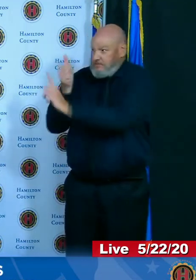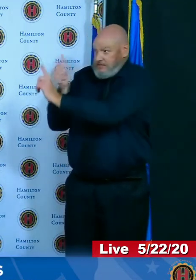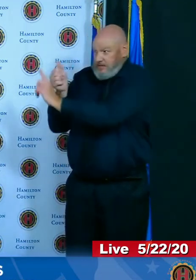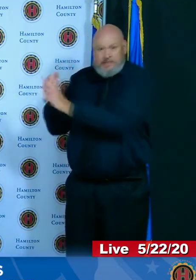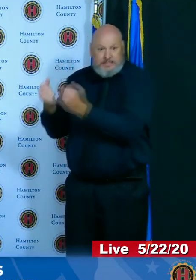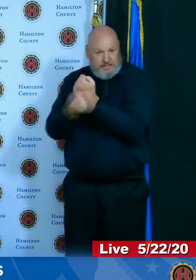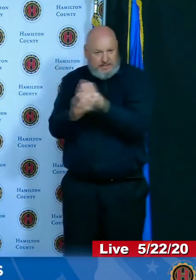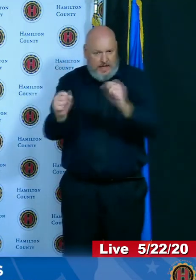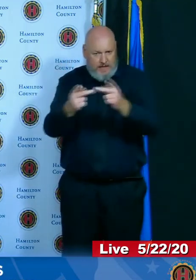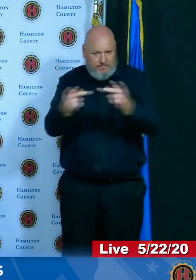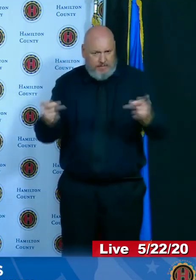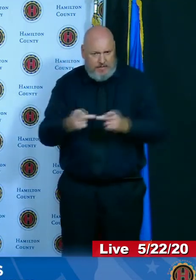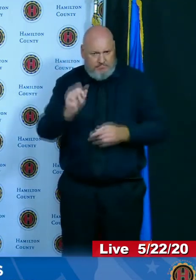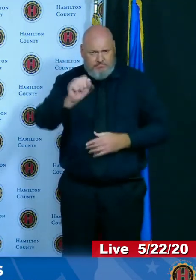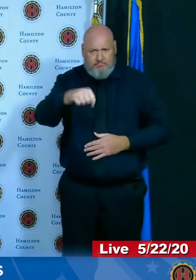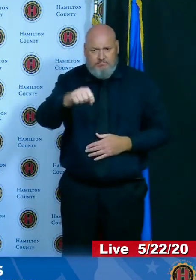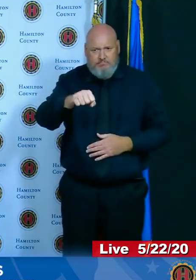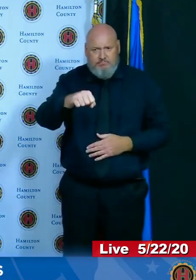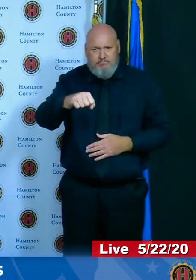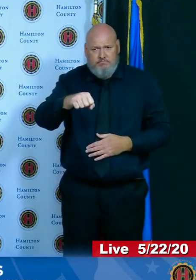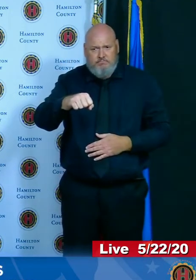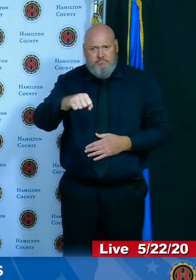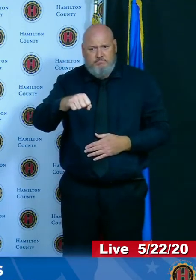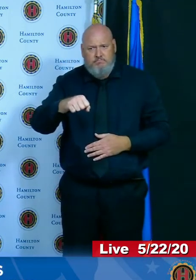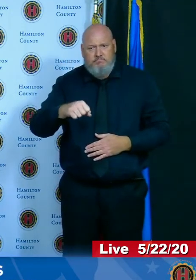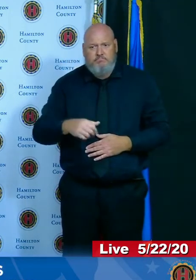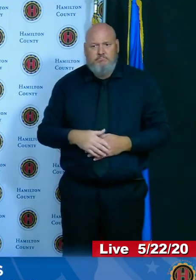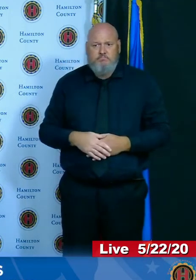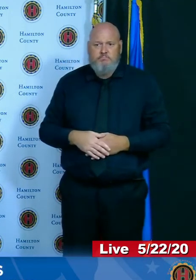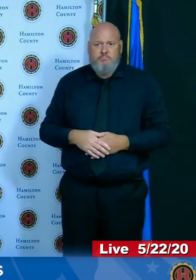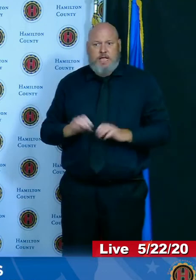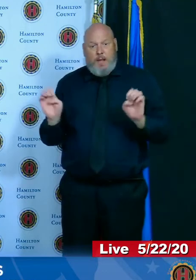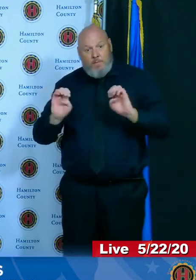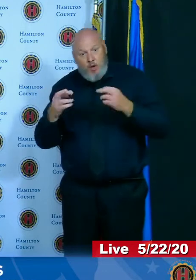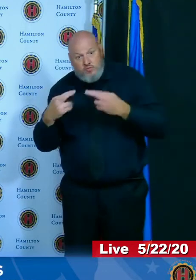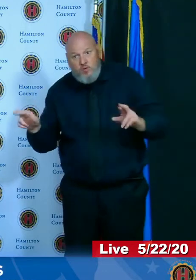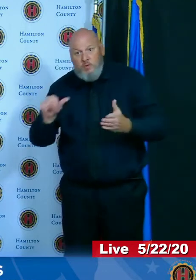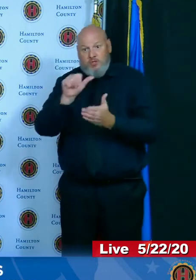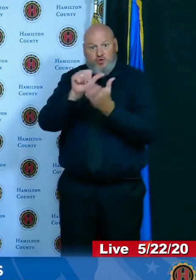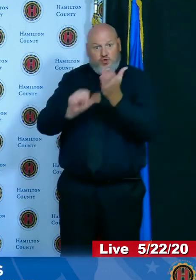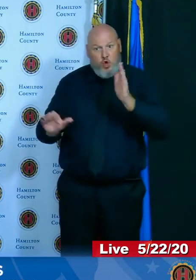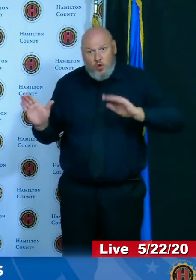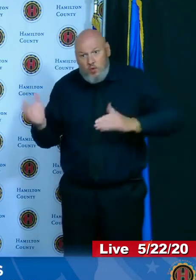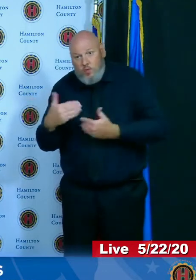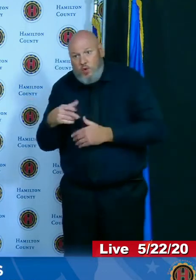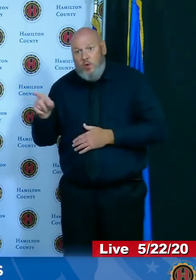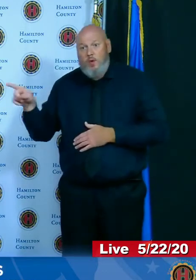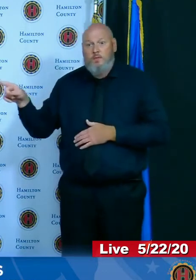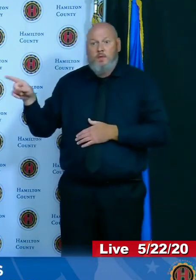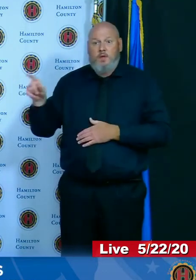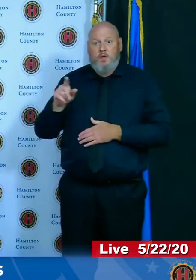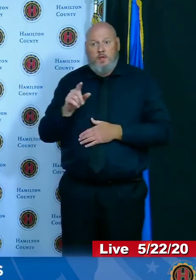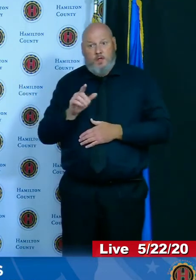going into the IDI they have relegated the Covid patients to another part of